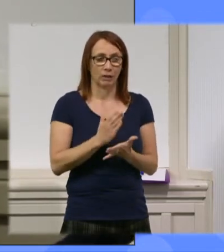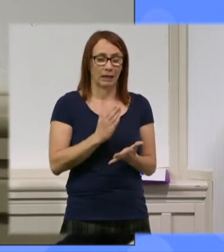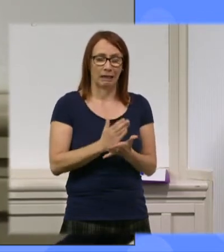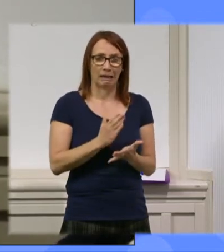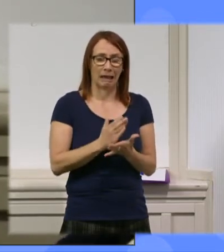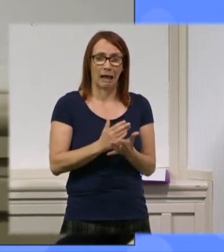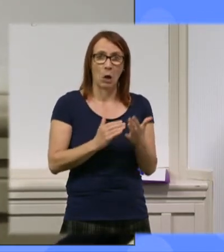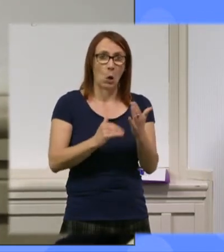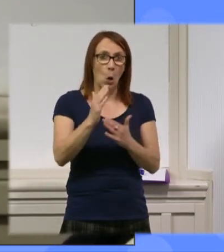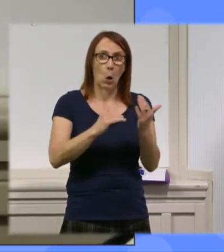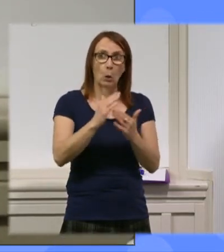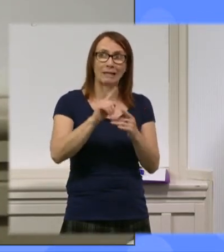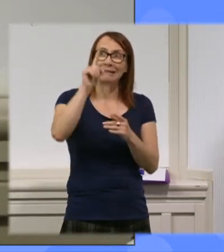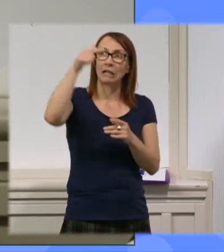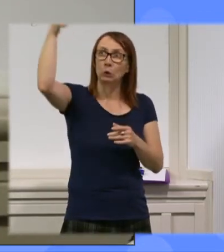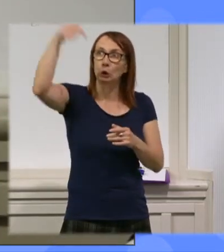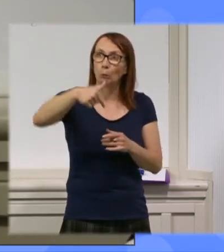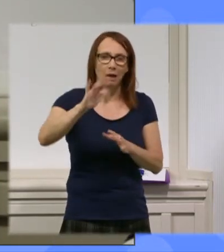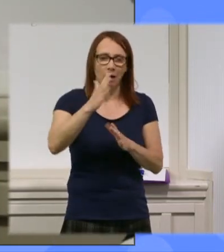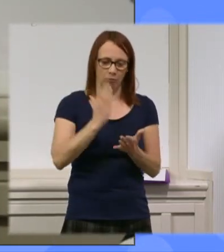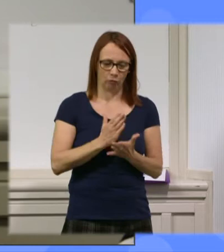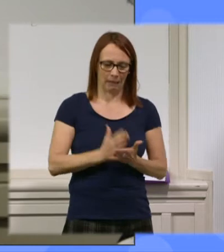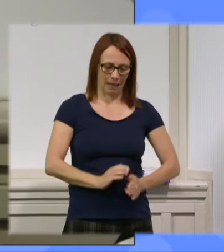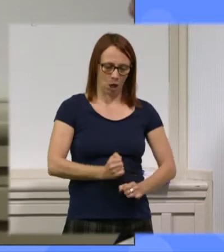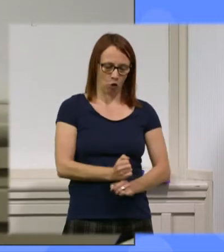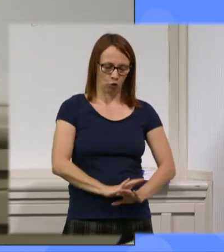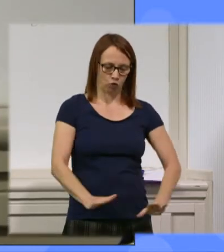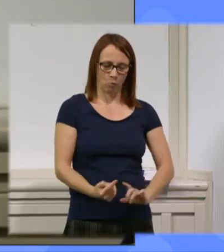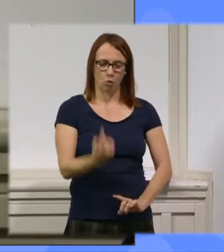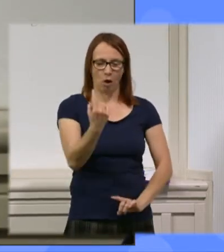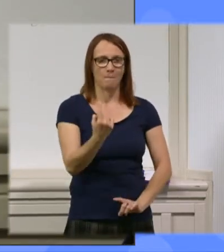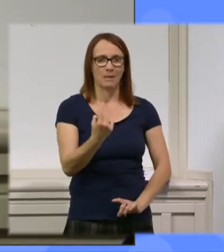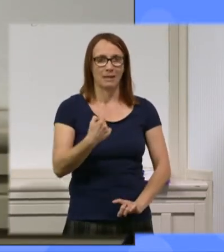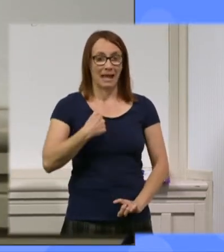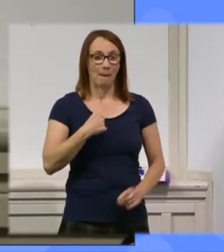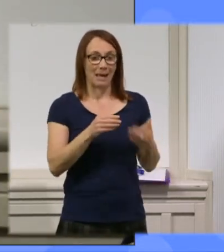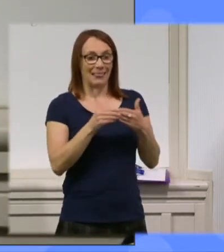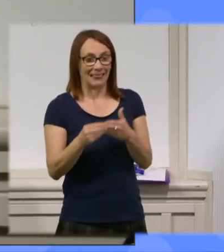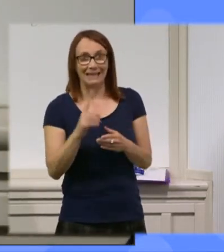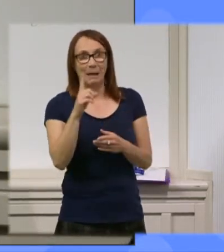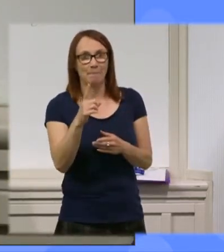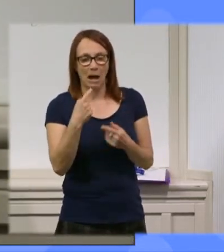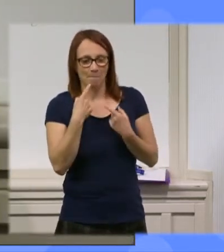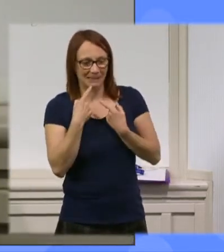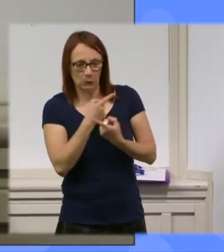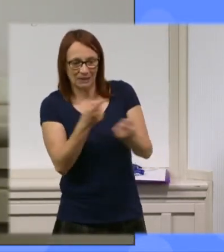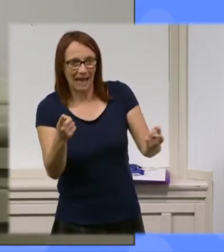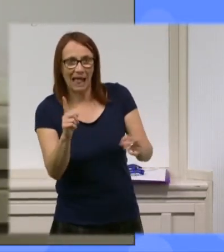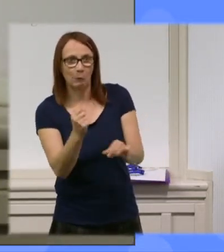slightly different from other parties in the sense that Patrick and I don't tell the Greens what to do they tell us what to do so here I am attempting to